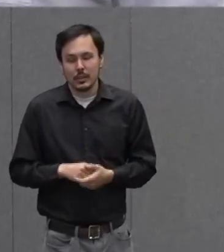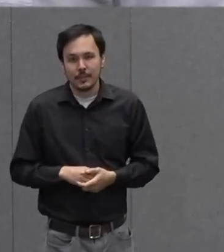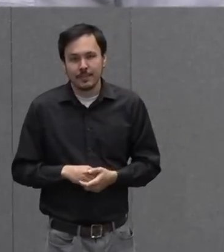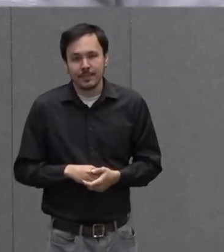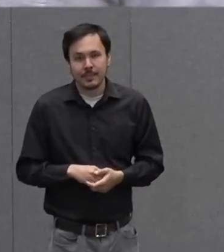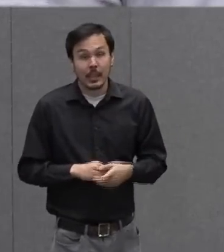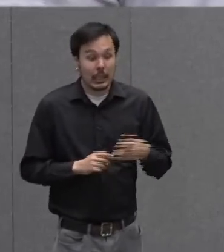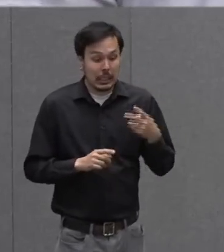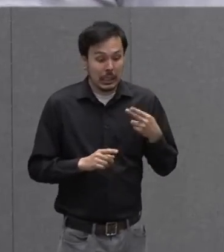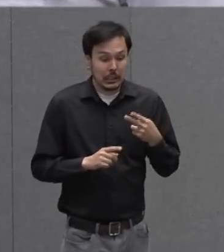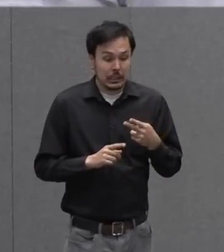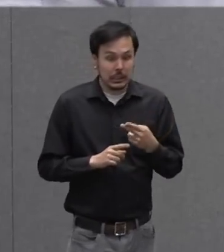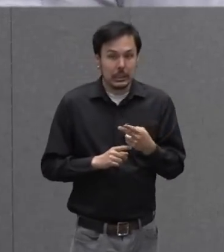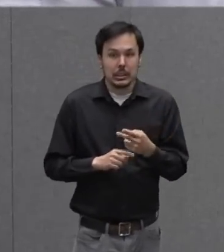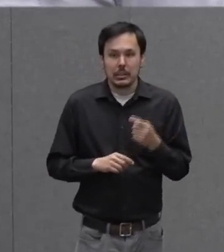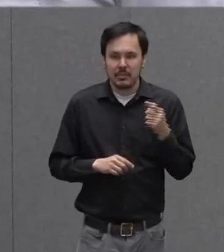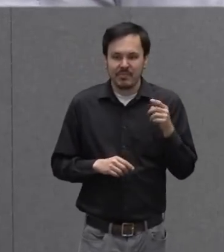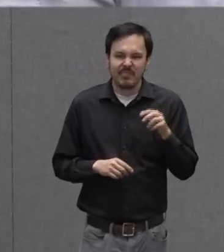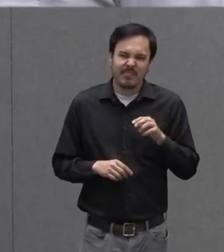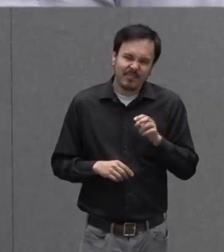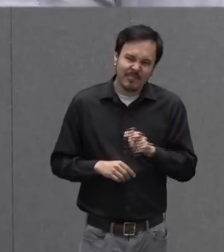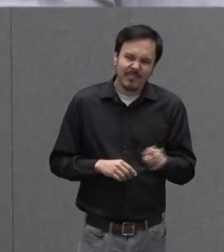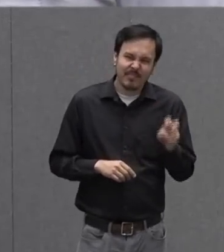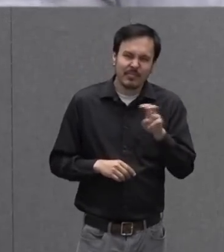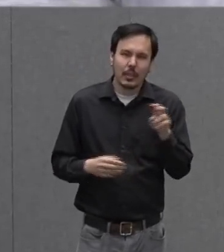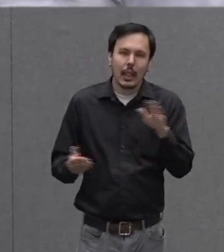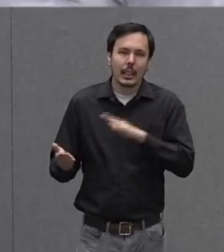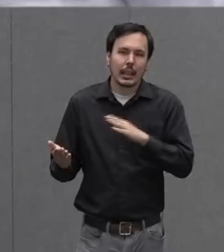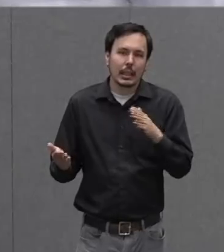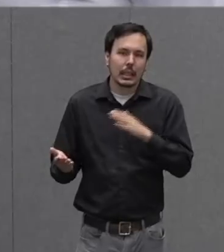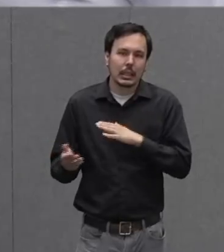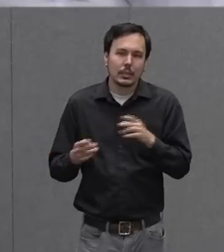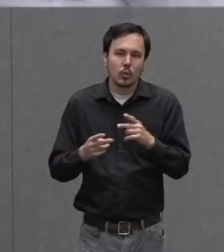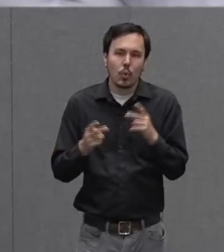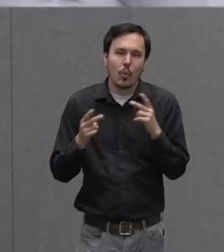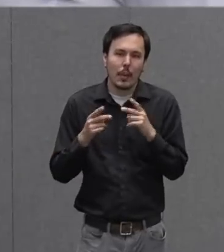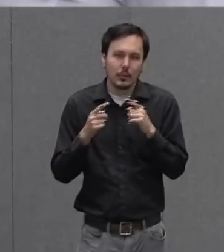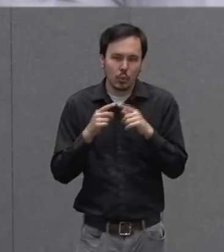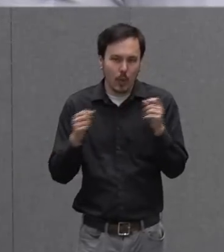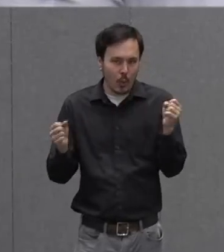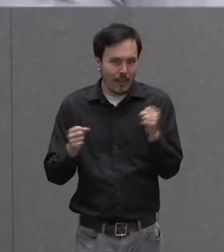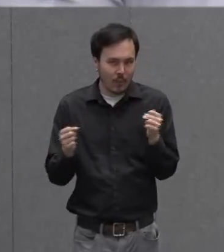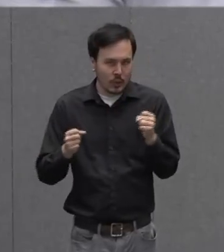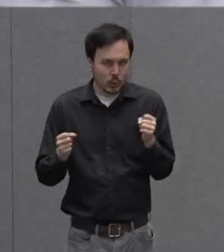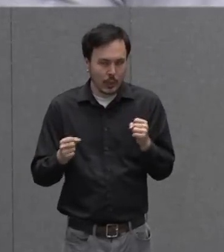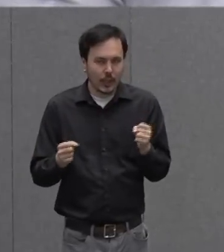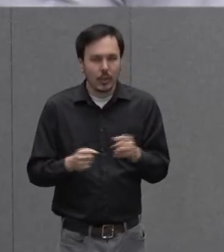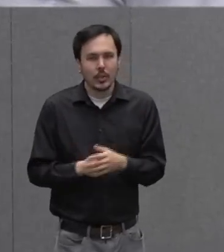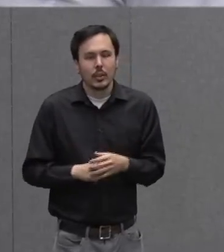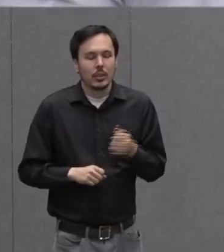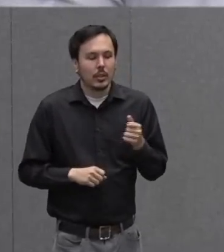Scissors forged on across the kitchen realm to the refrigerator freezer where she met